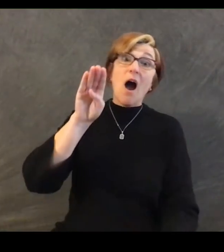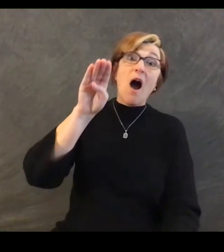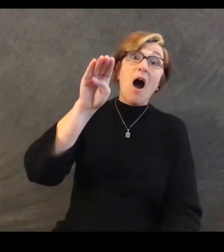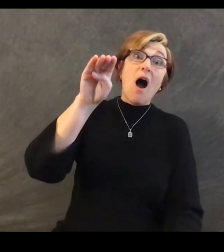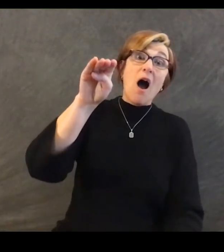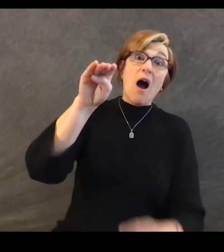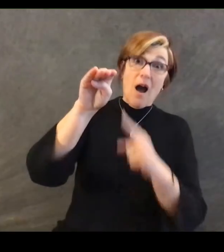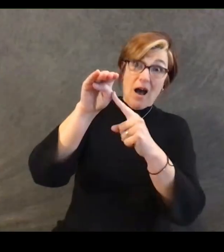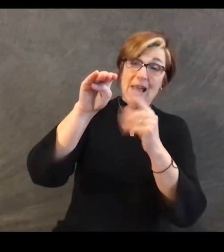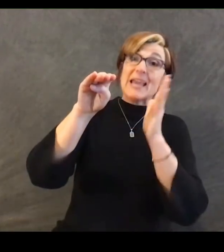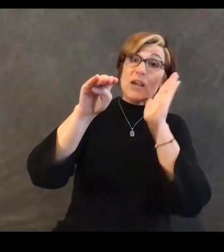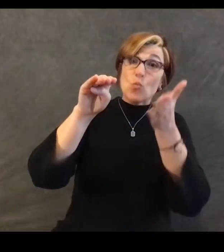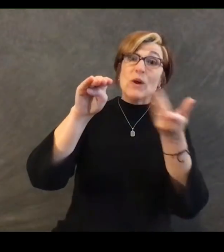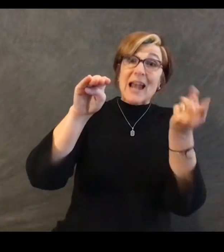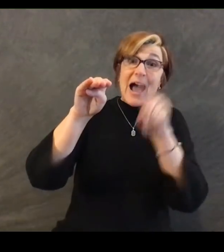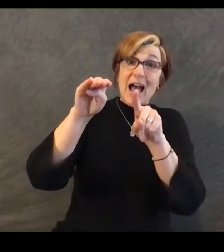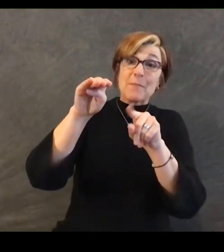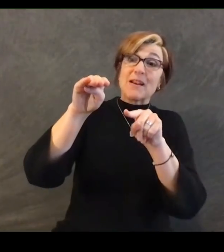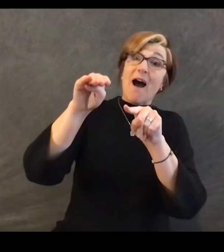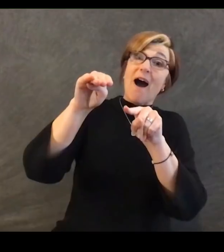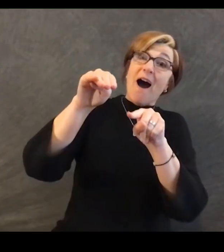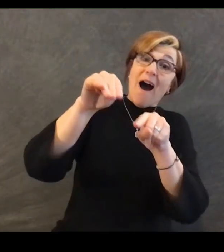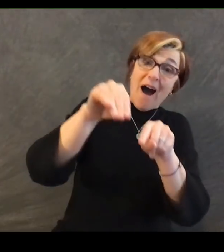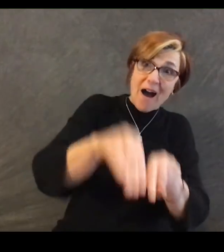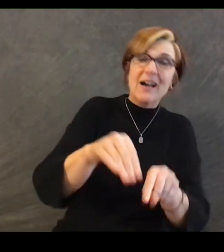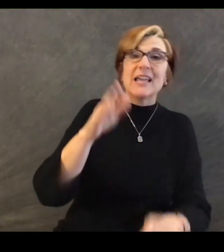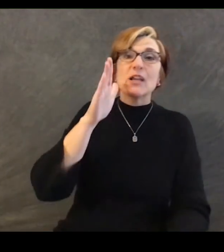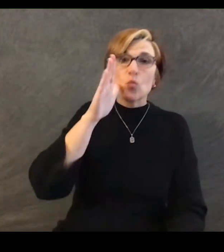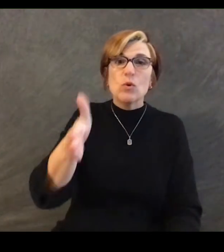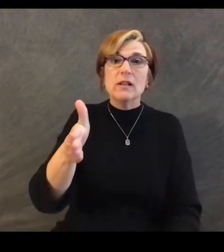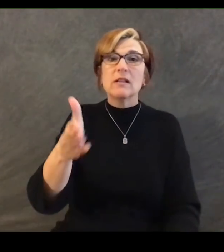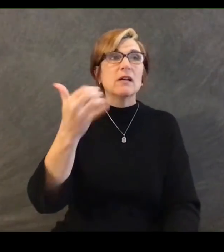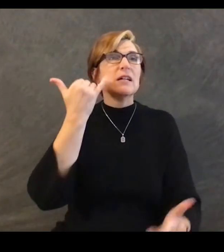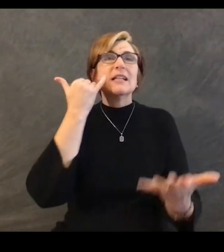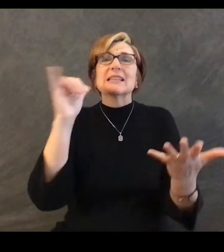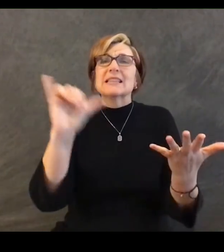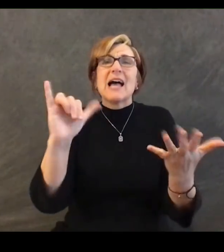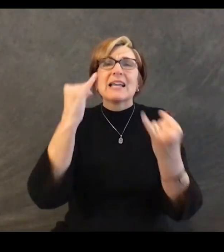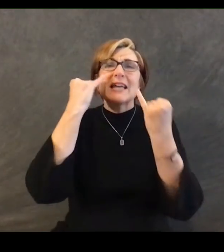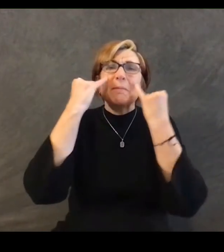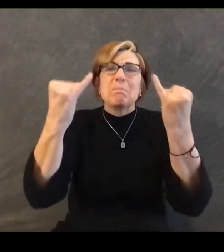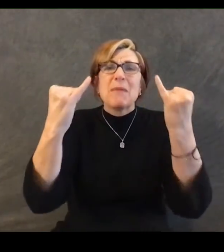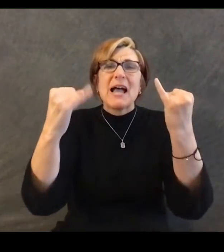like a burst of light I really think and I hope our strength will be tested and